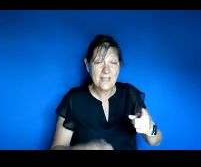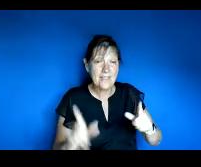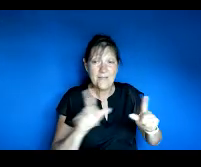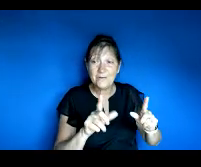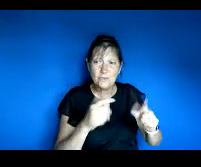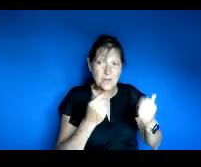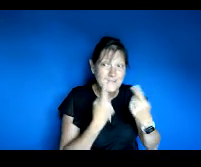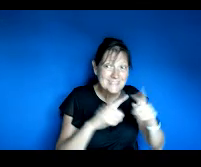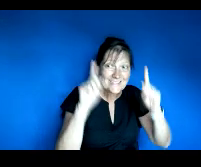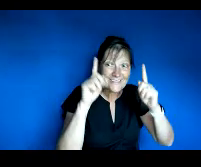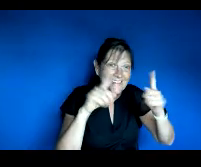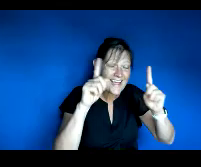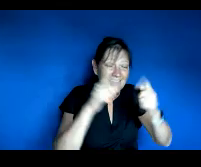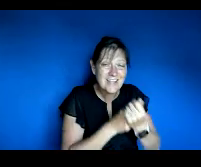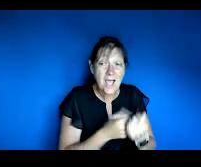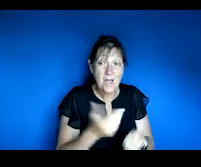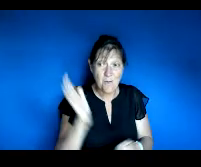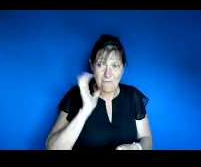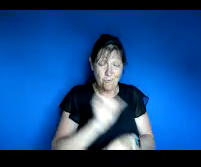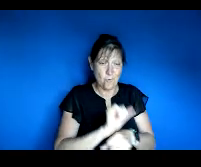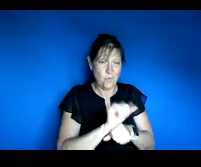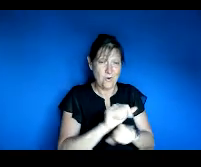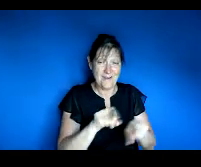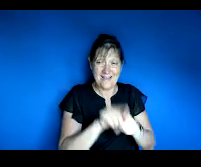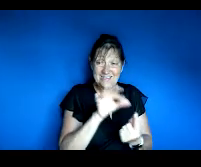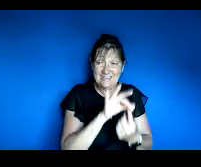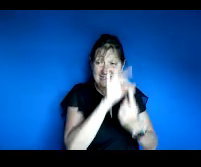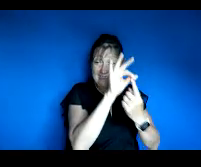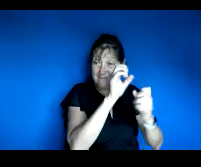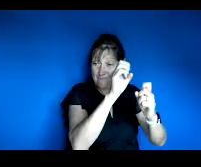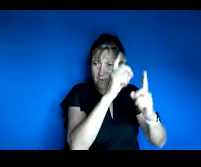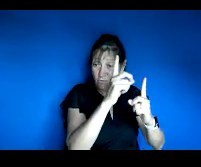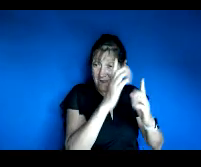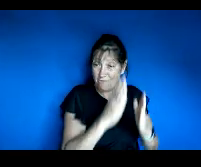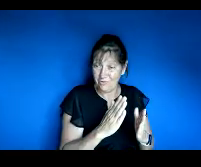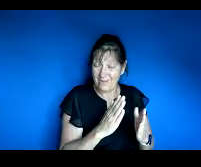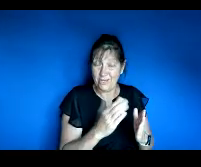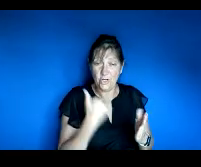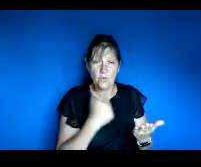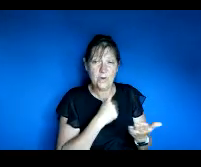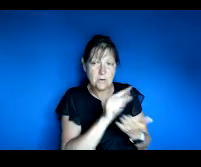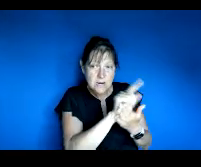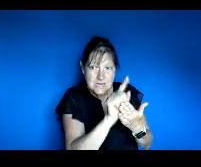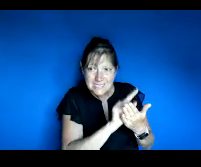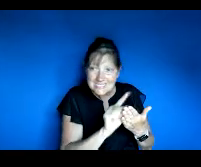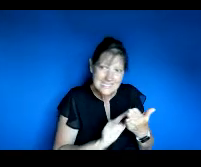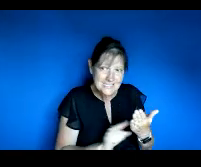So when I worked in that special ed environment, we were designing, you know, the things that we did to accommodate students